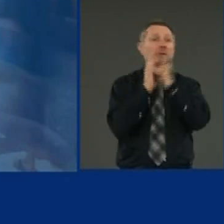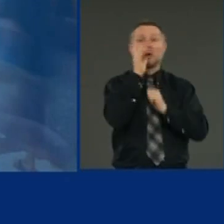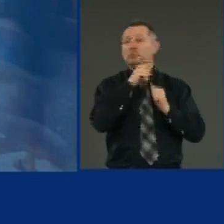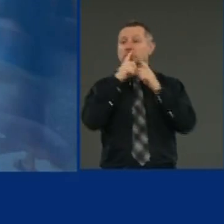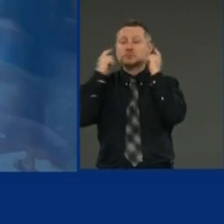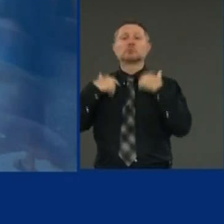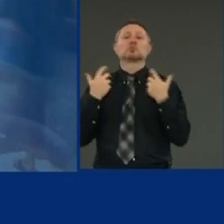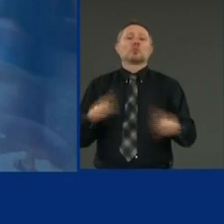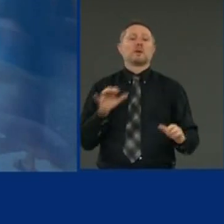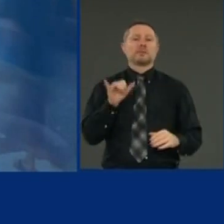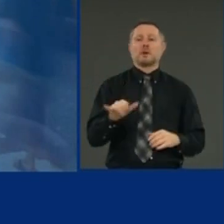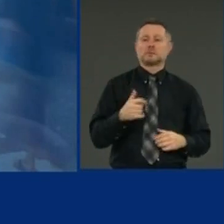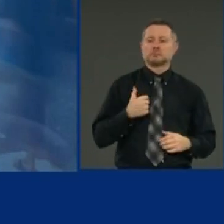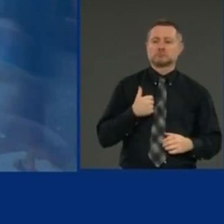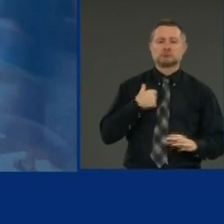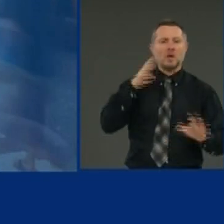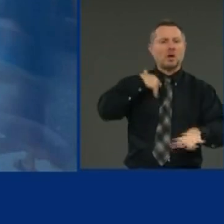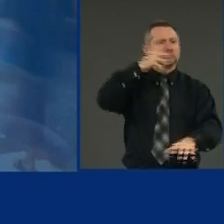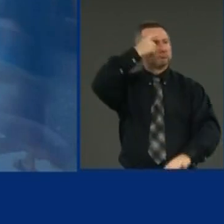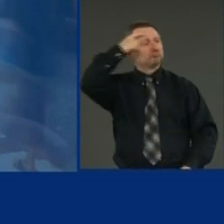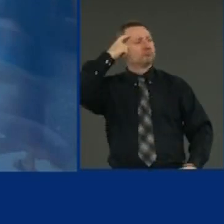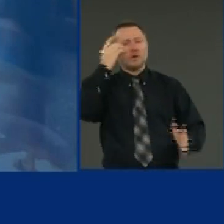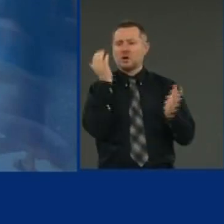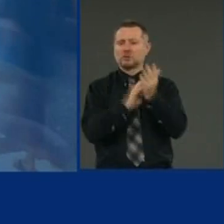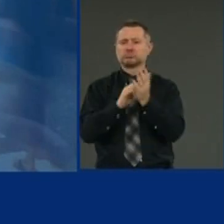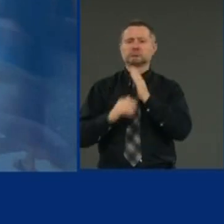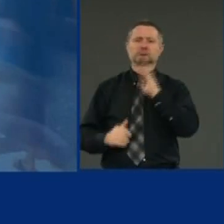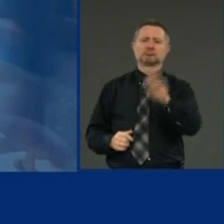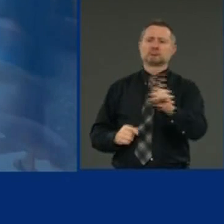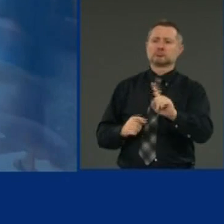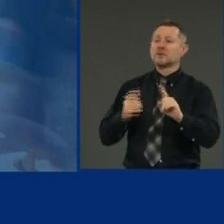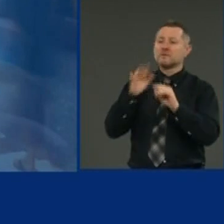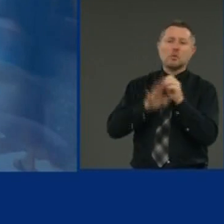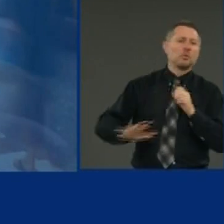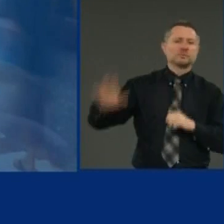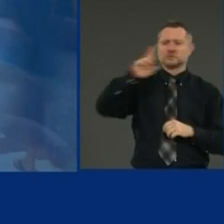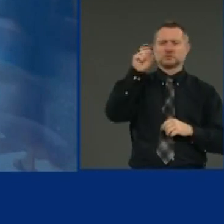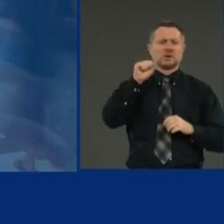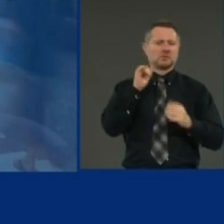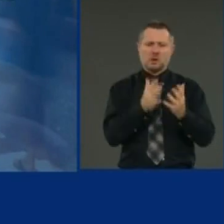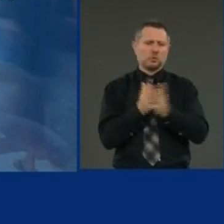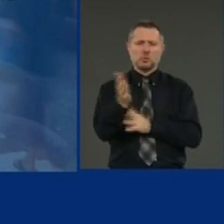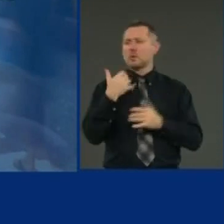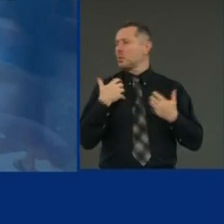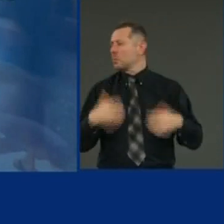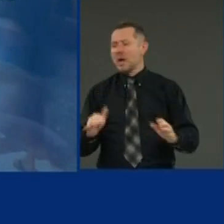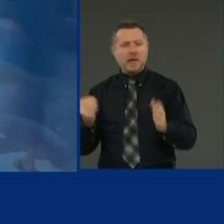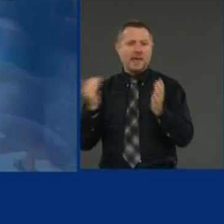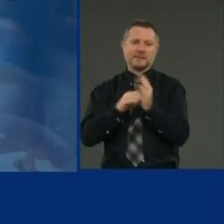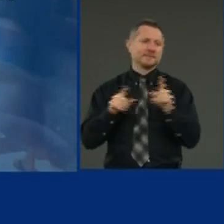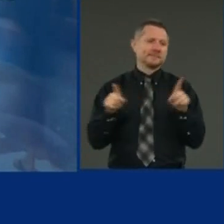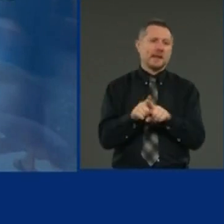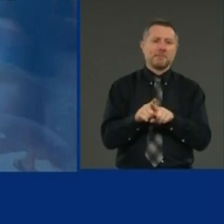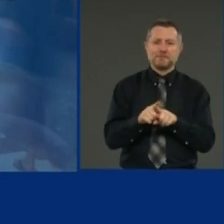CERTAINING THE GLOBE FOR VENTILATORS AND MASKS AND GOWNS. I MEAN WE LEARNED THAT LESSON THE HARD WAY.